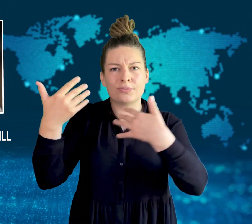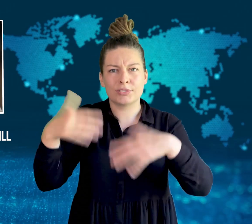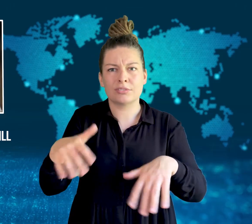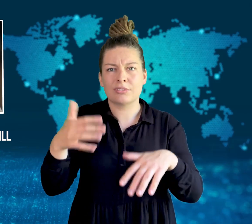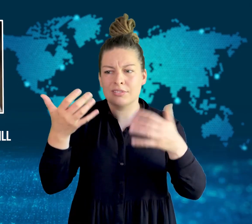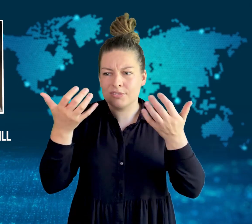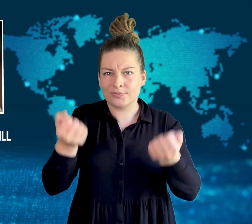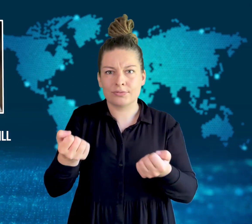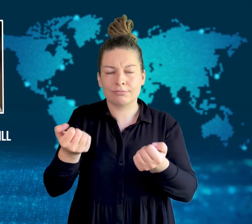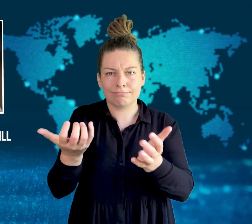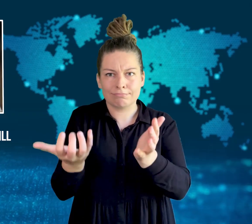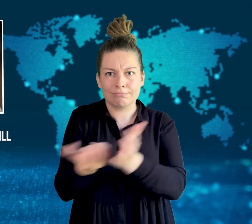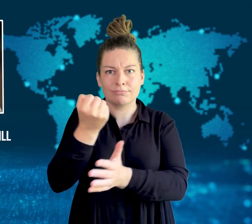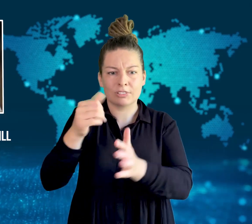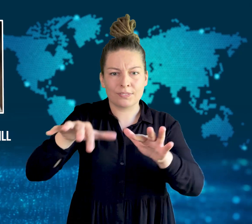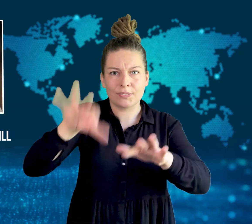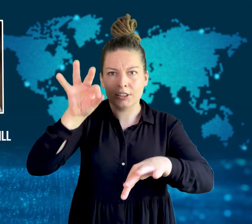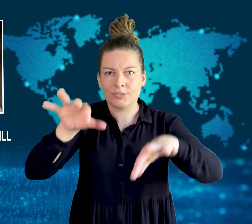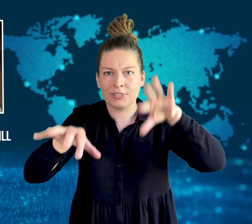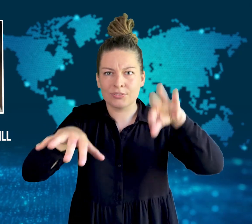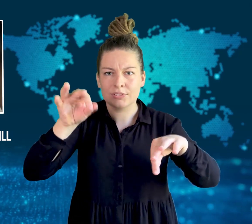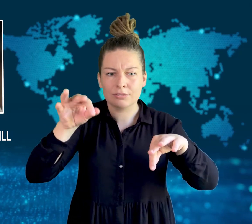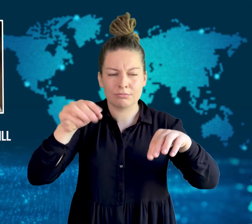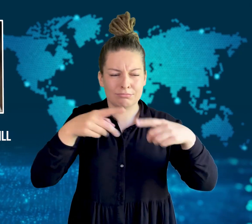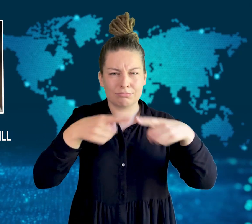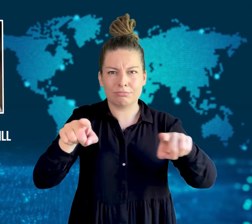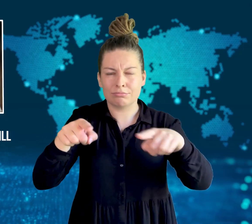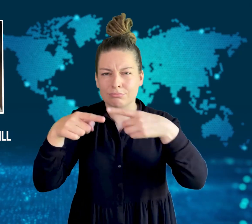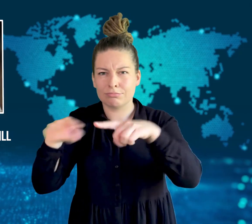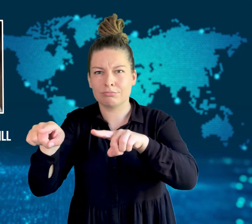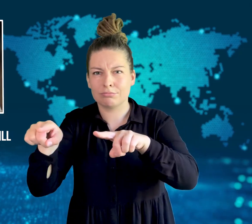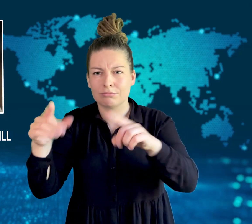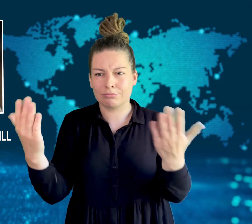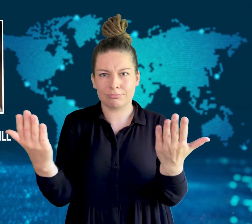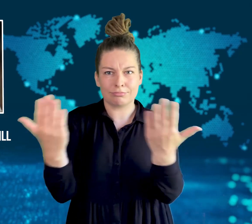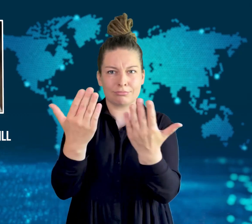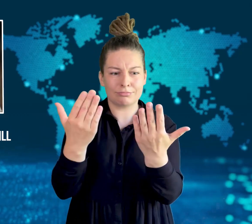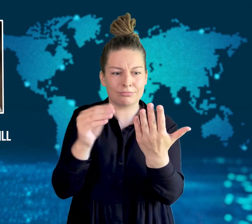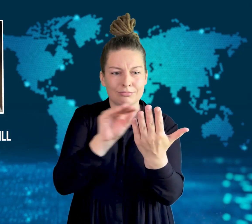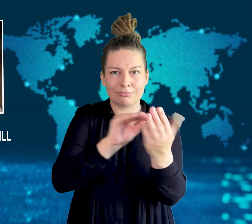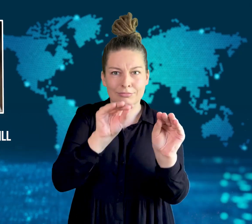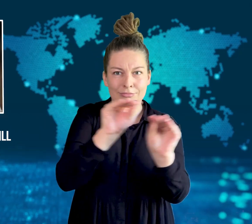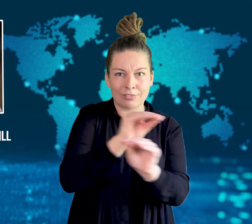The fixed records meant that hotel management and other staff were